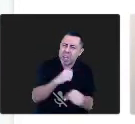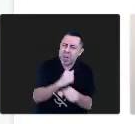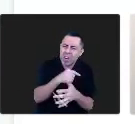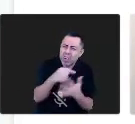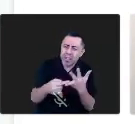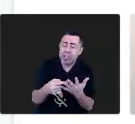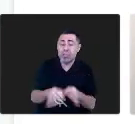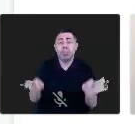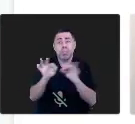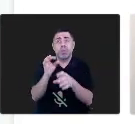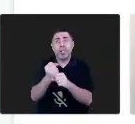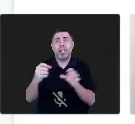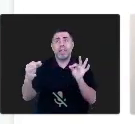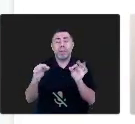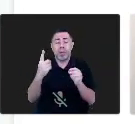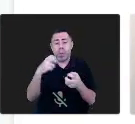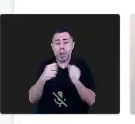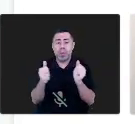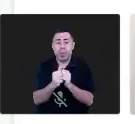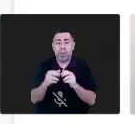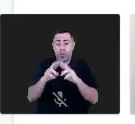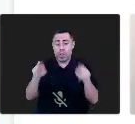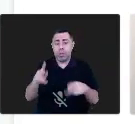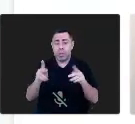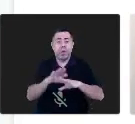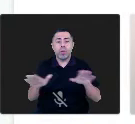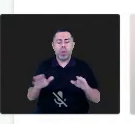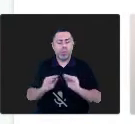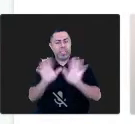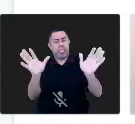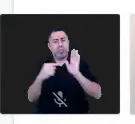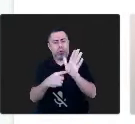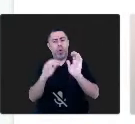problem resumes is people don't make it clear how amazing they are right so this is super important